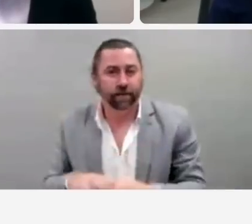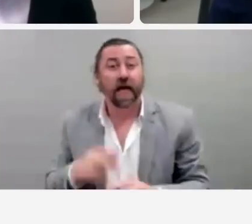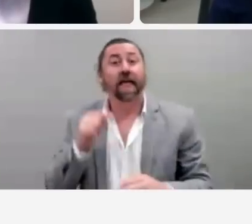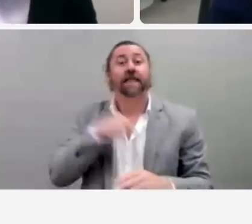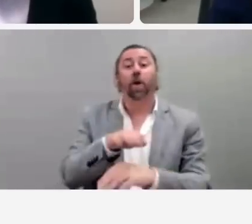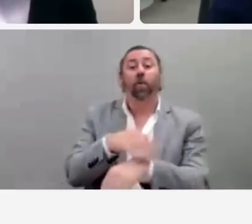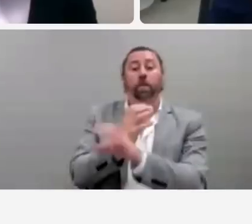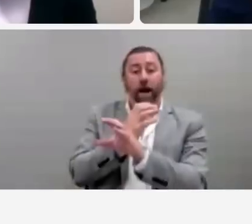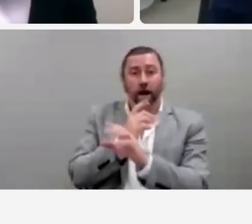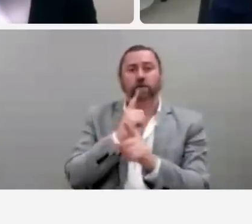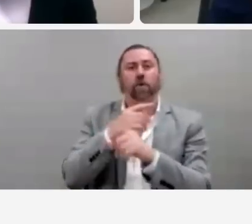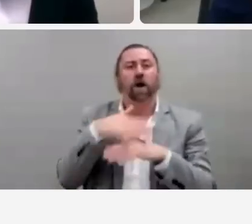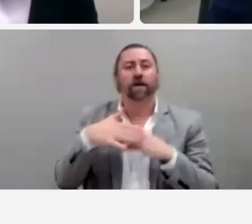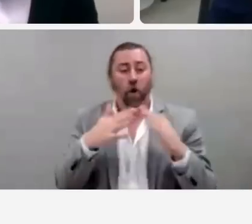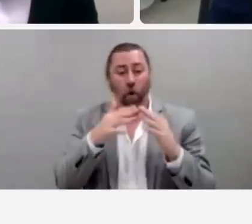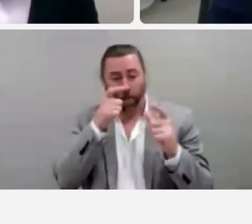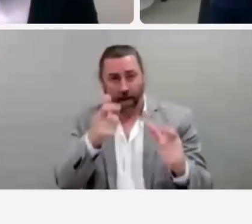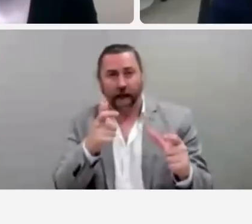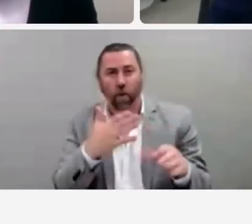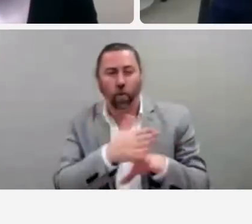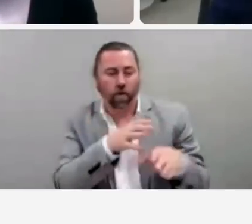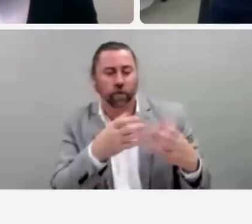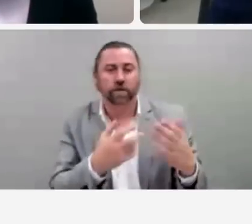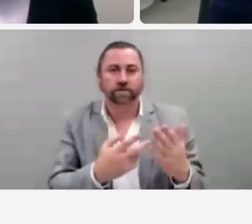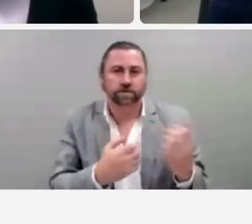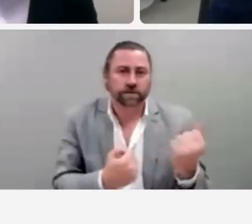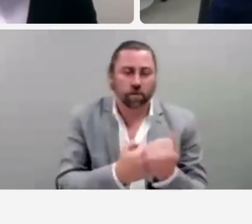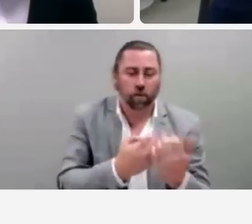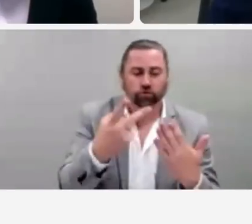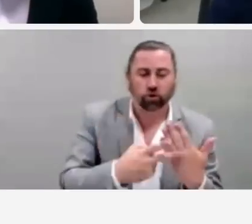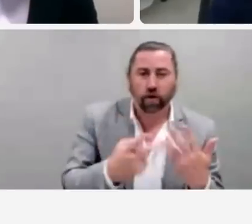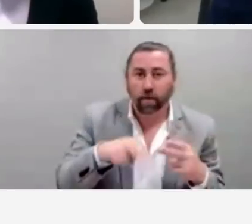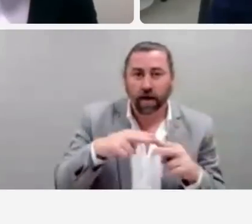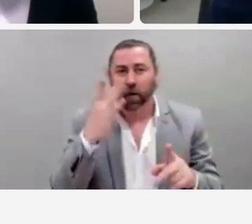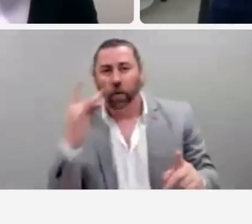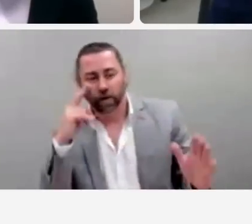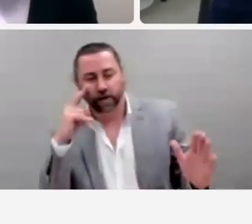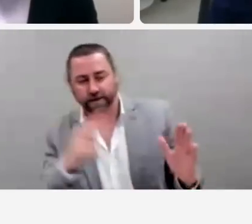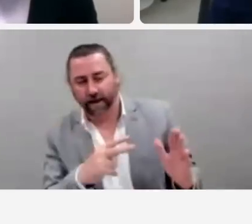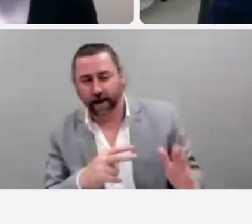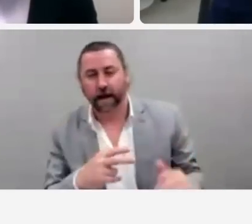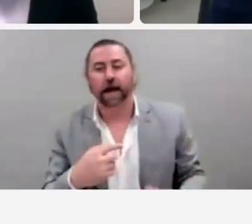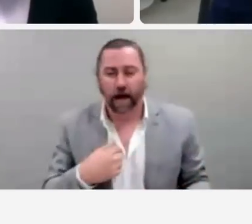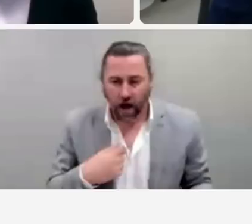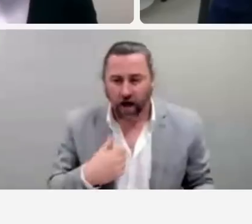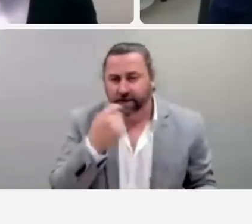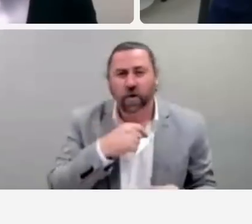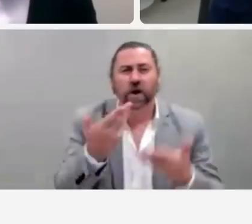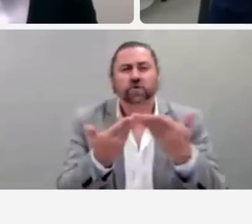detail on the Home Care Workforce Support Program if you haven't come across it. I must admit I've talked to a few providers and there's